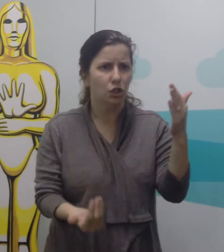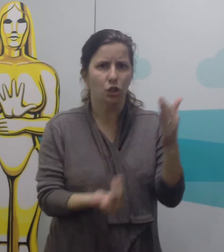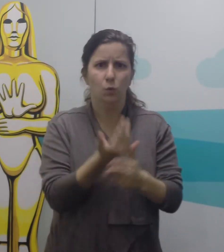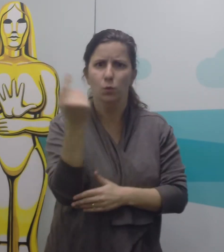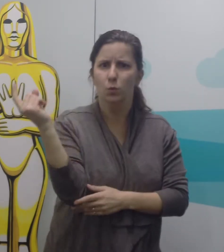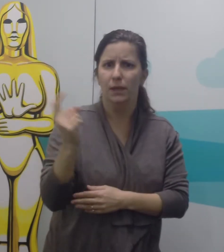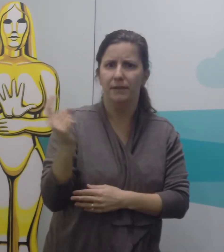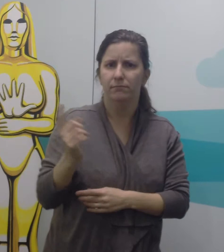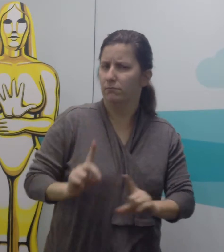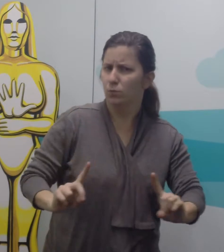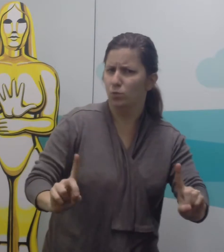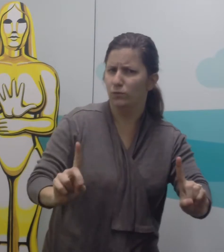Something new is coming! What is it?